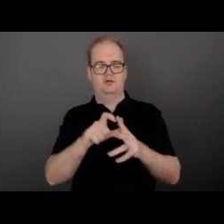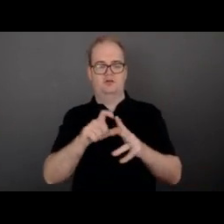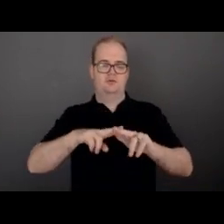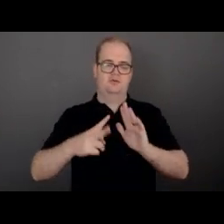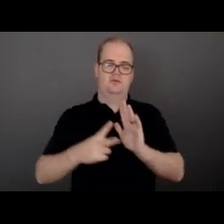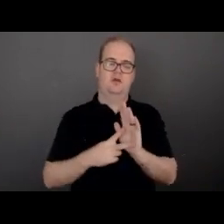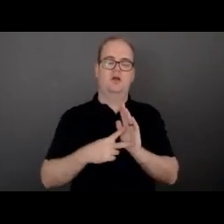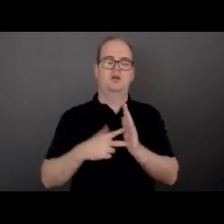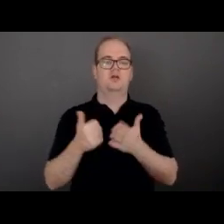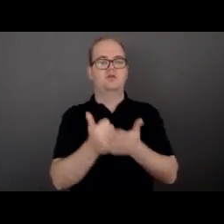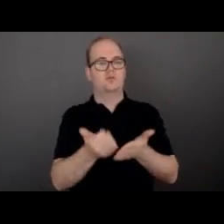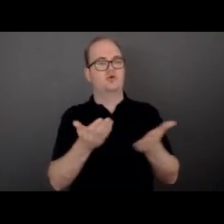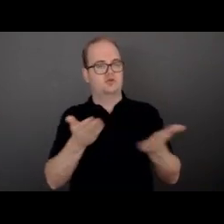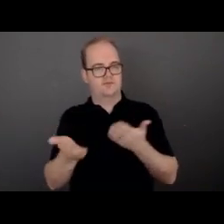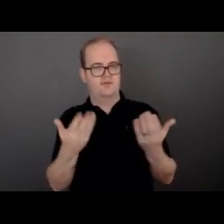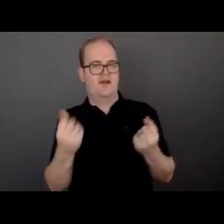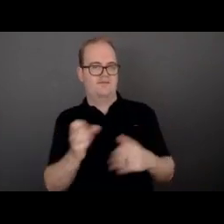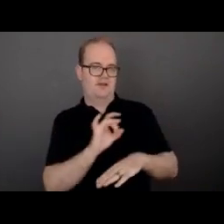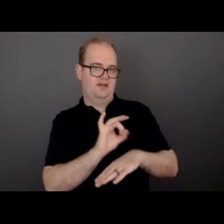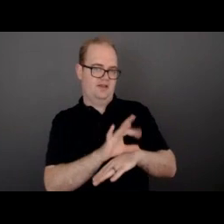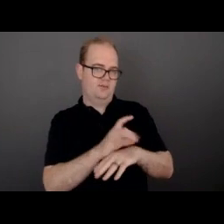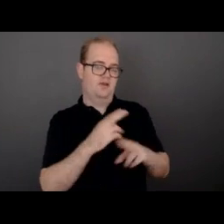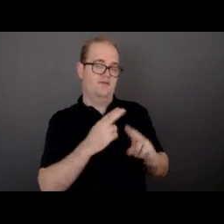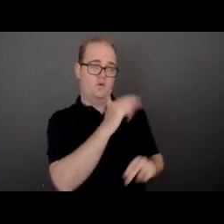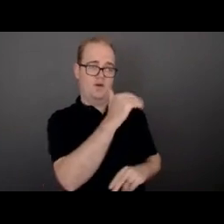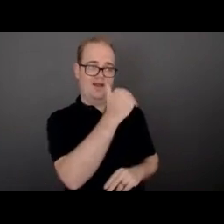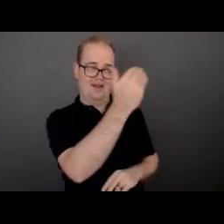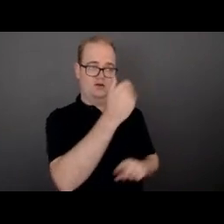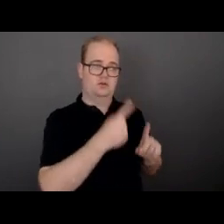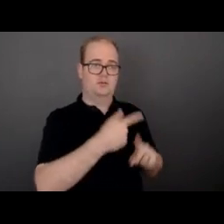offer counselling for both adults and for children and young people.